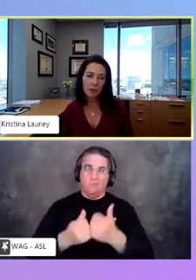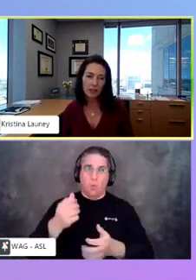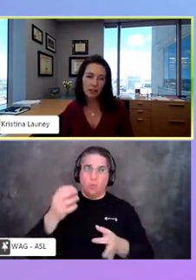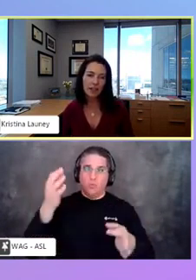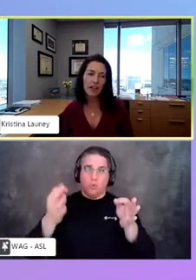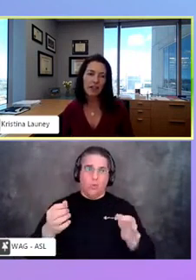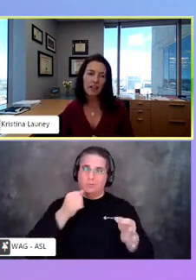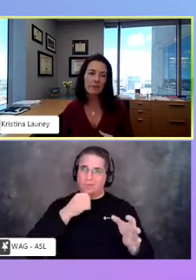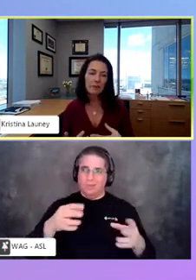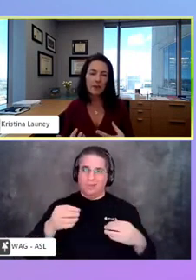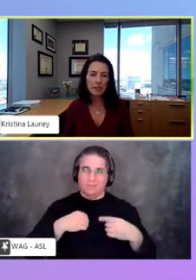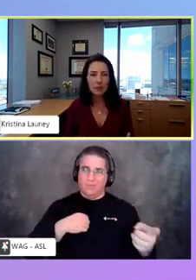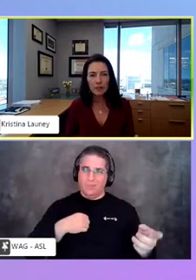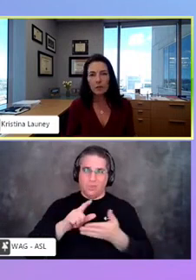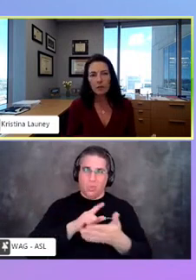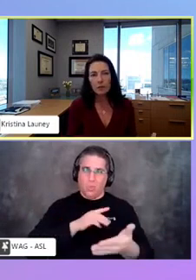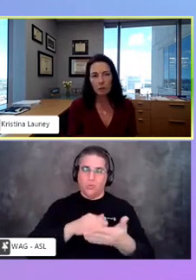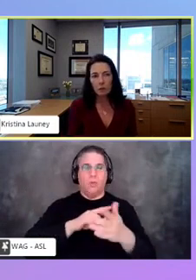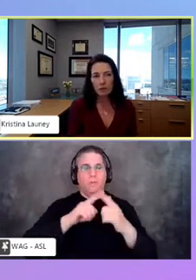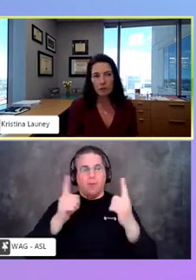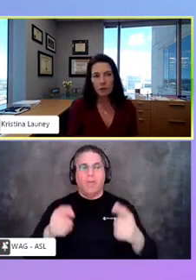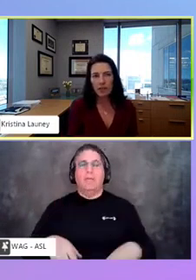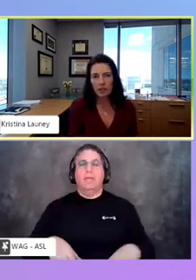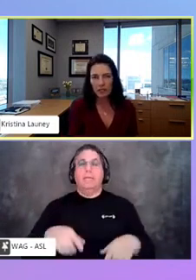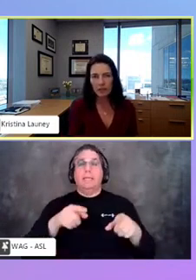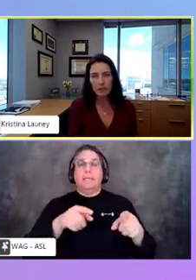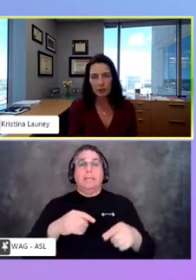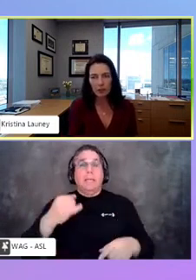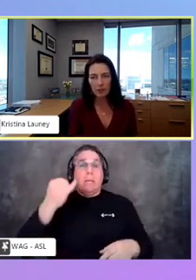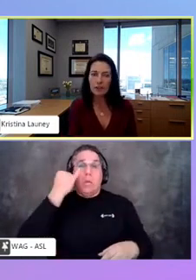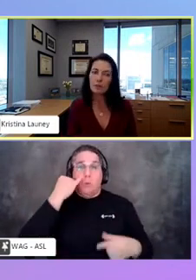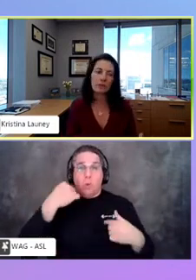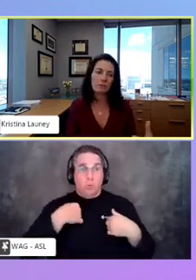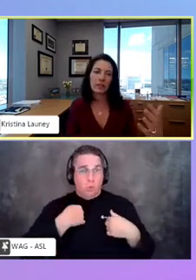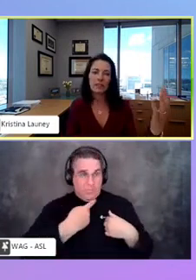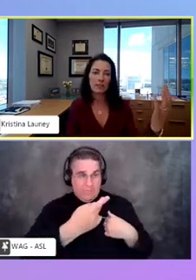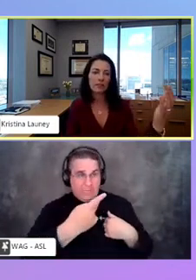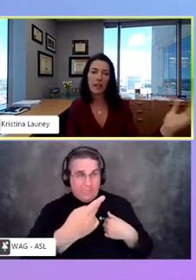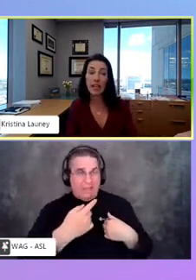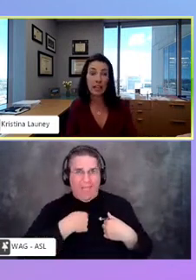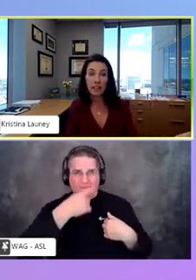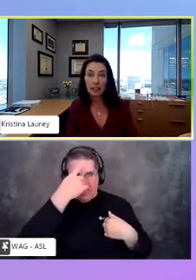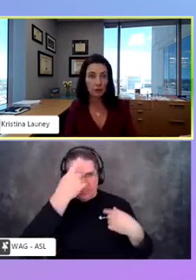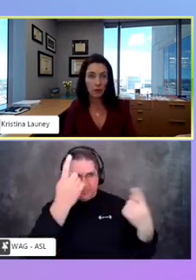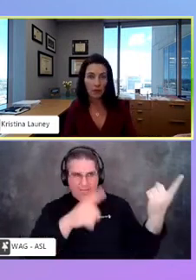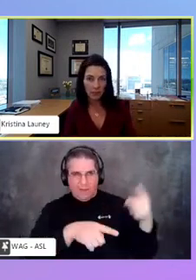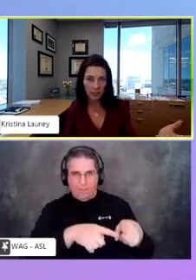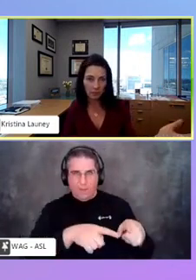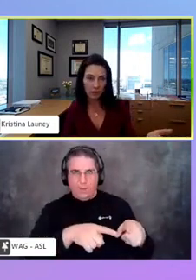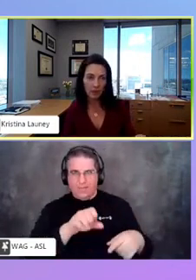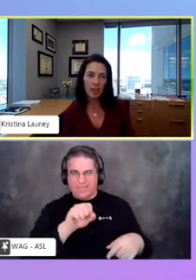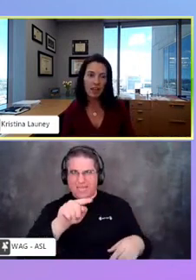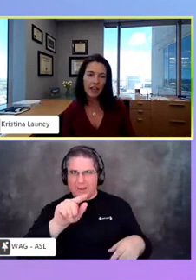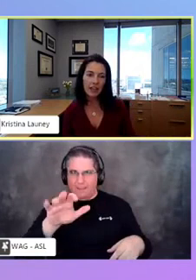haven't seen this as much in 2022 because people cut on because the courts were so consistent in this ruling,